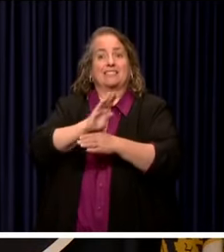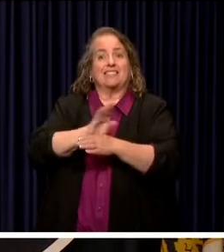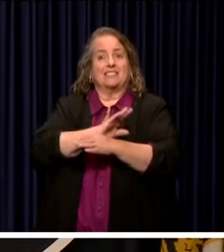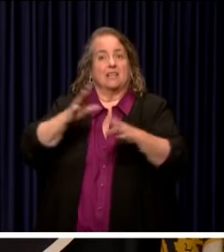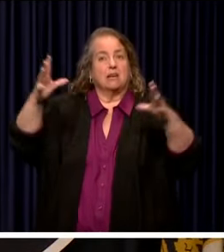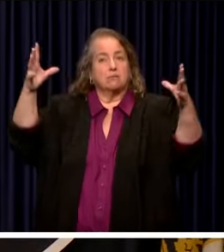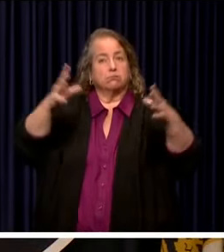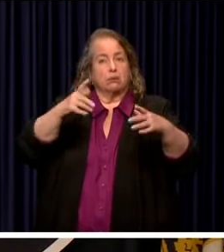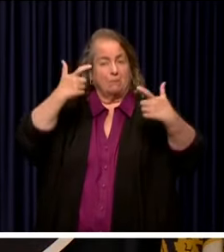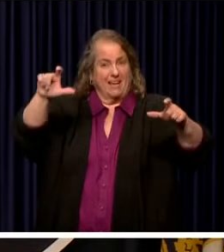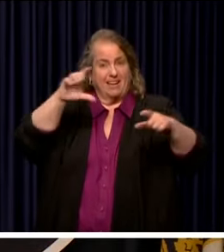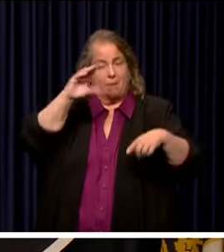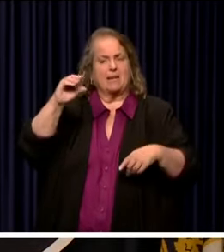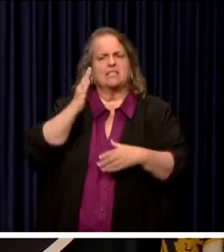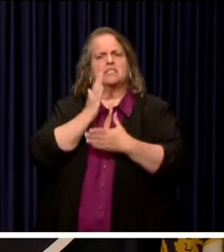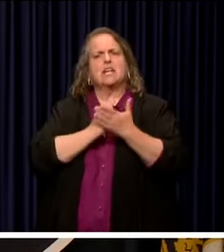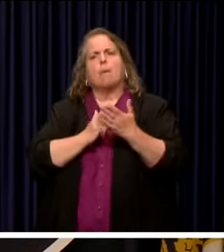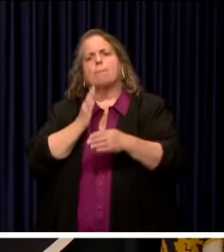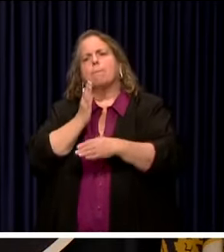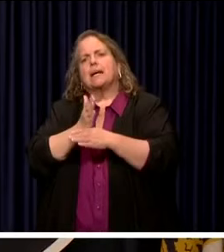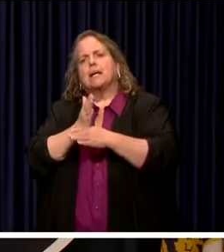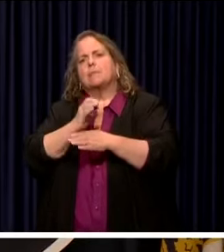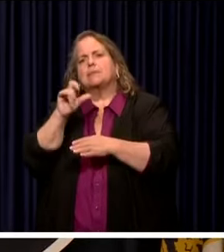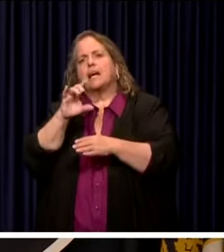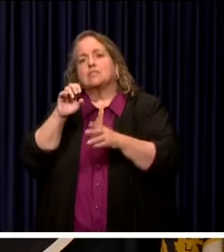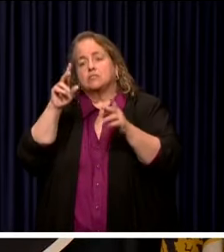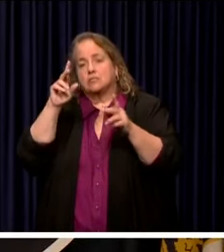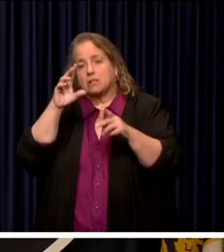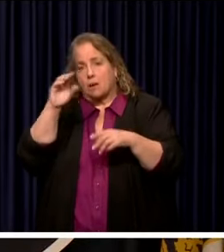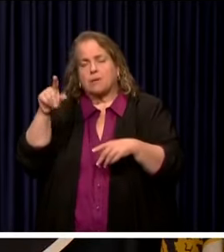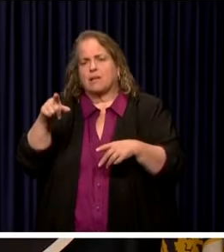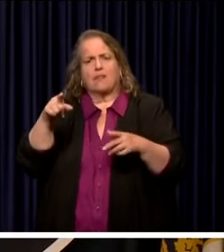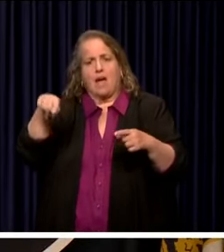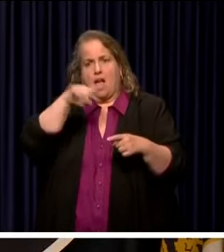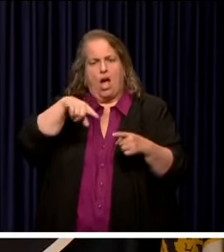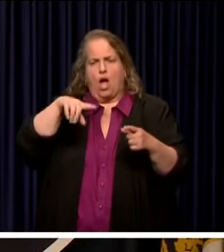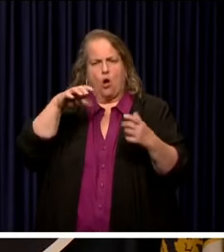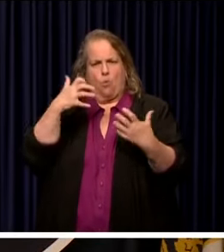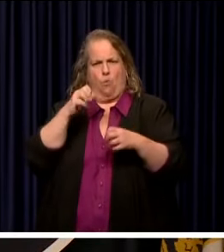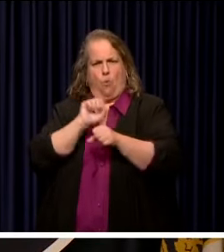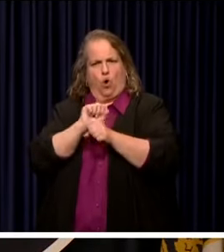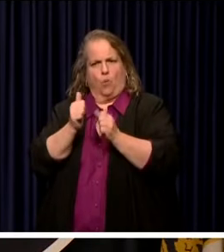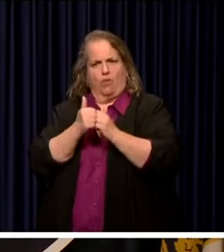OUR TRANSPORTATION CABINET SECRETARY, LARRY HAYES, OUR